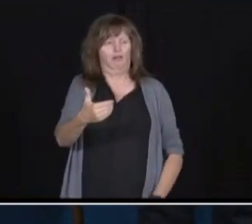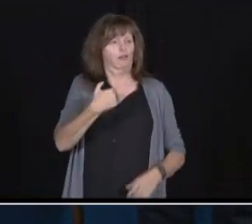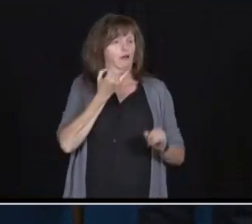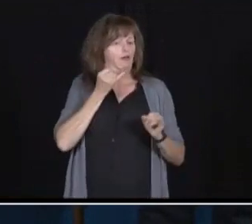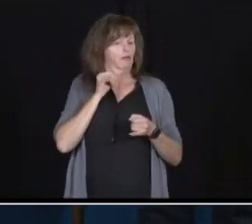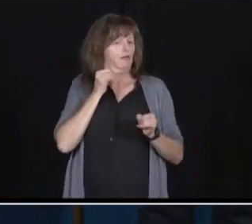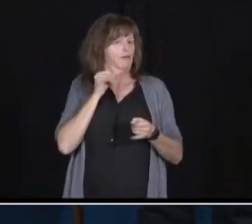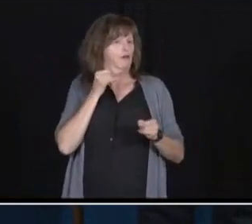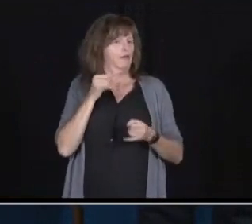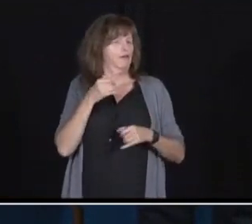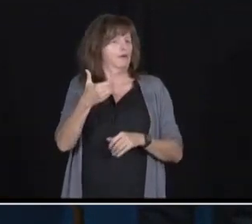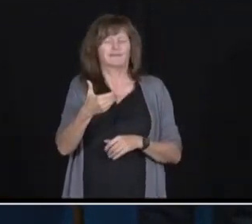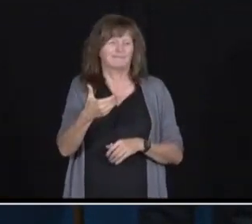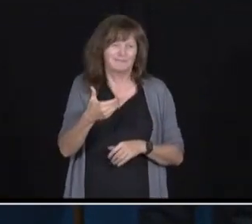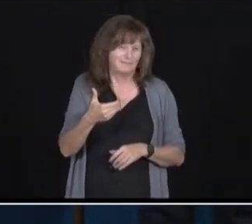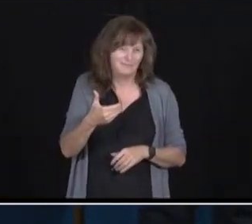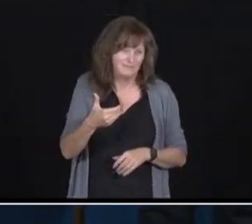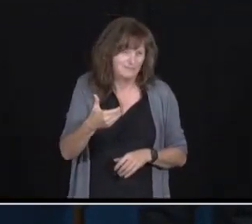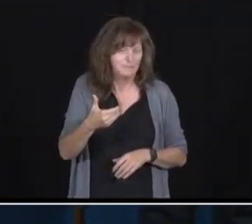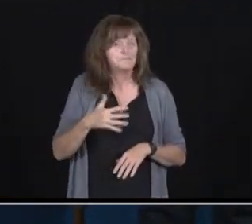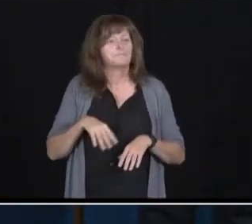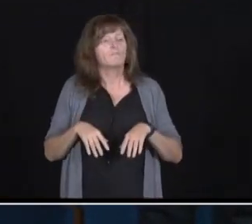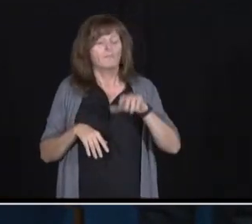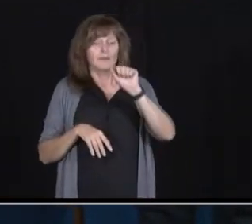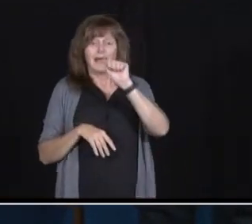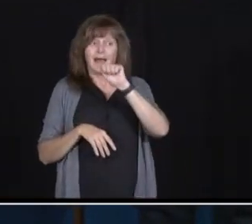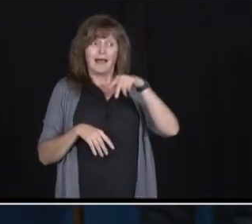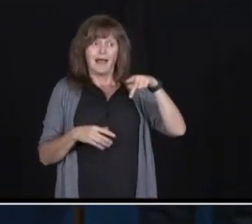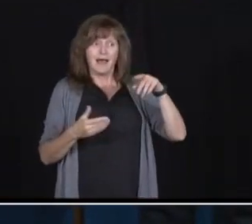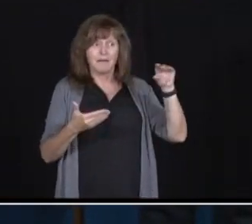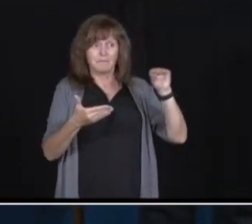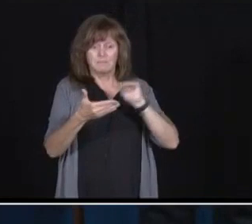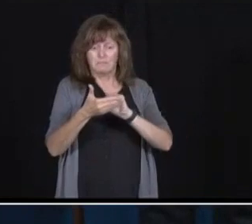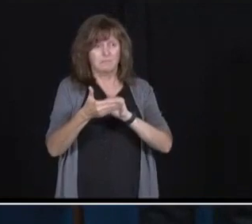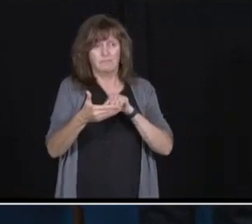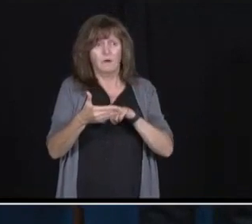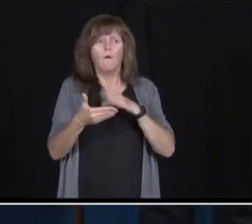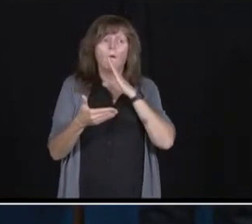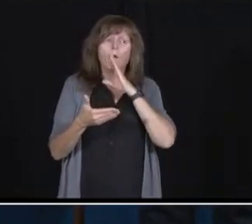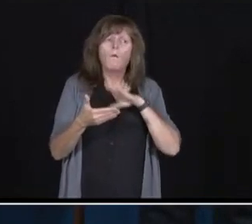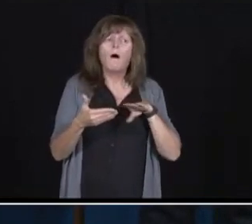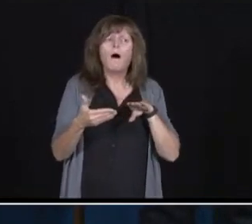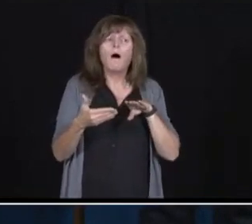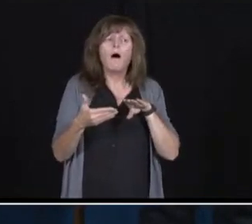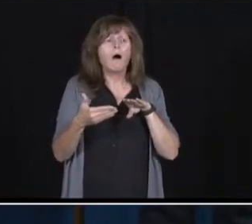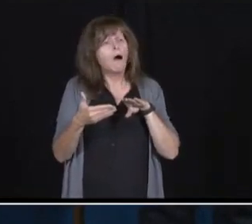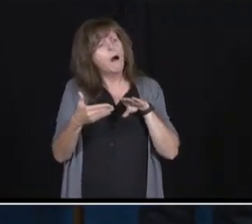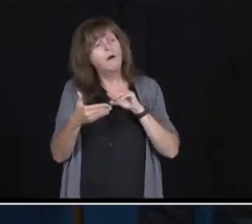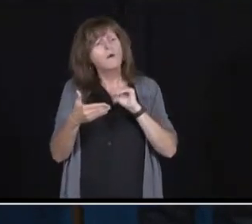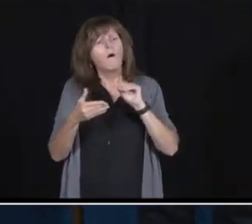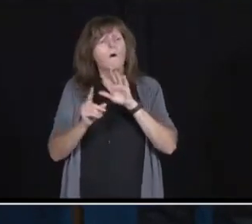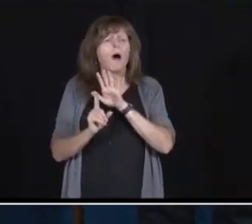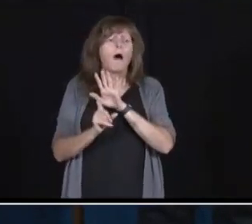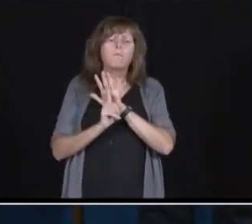They are not to be on your desk, but they can be on your person in your backpack or your purse. That is acceptable.